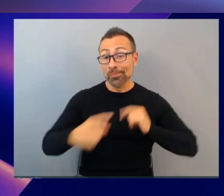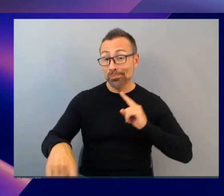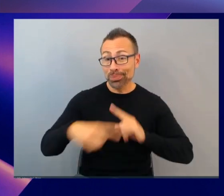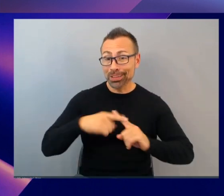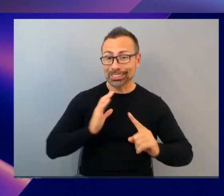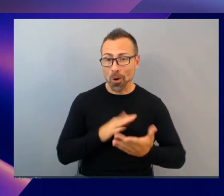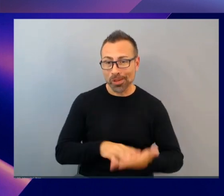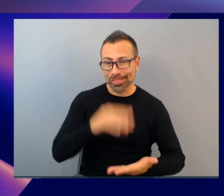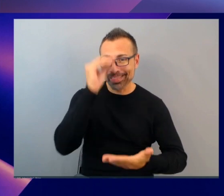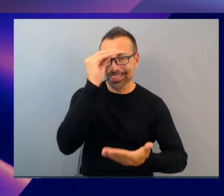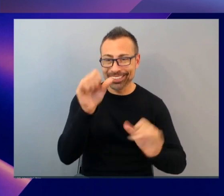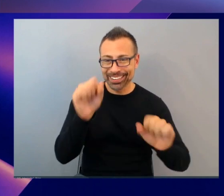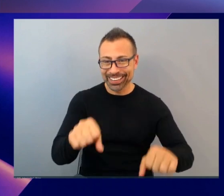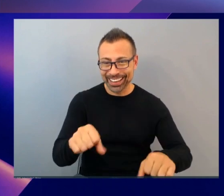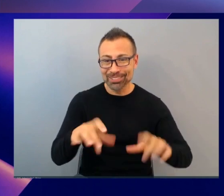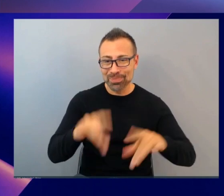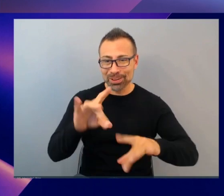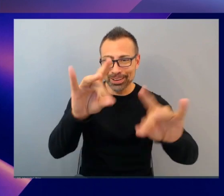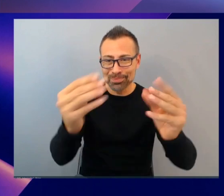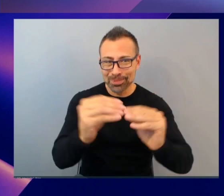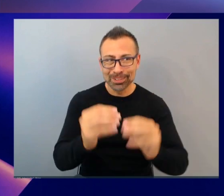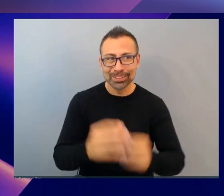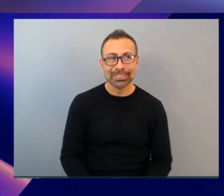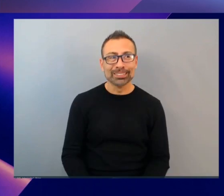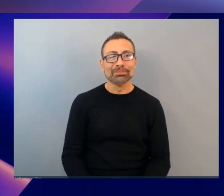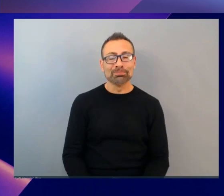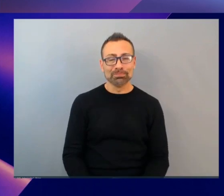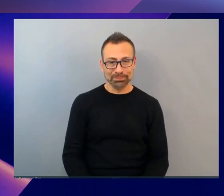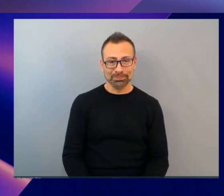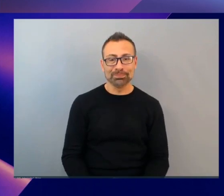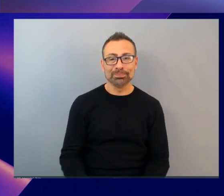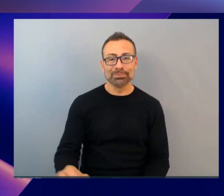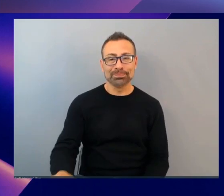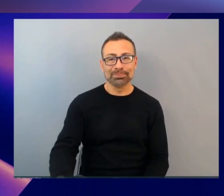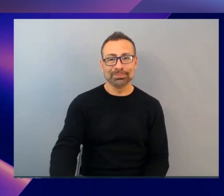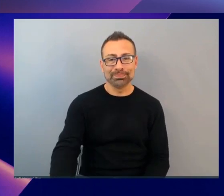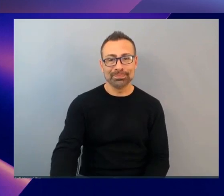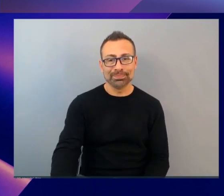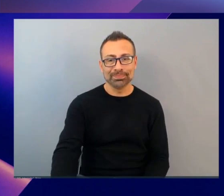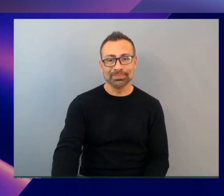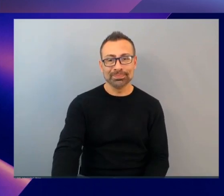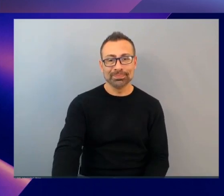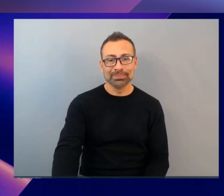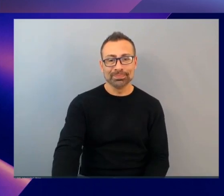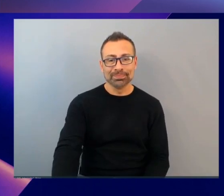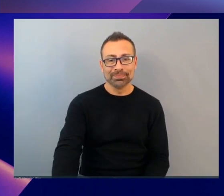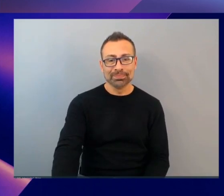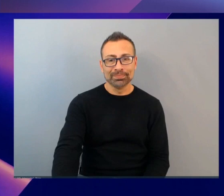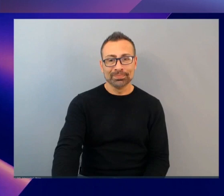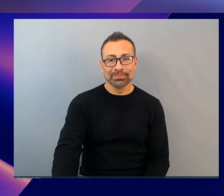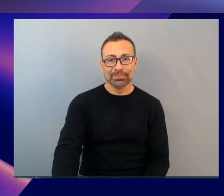That's really cool. - Yeah, exactly. So, that's the whole coolest value that "AWS Cloud Quest" has,